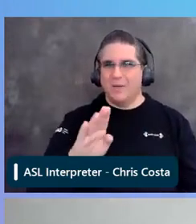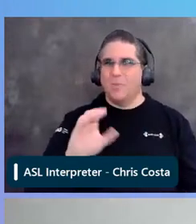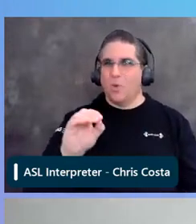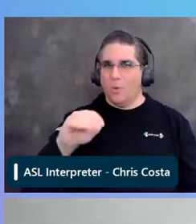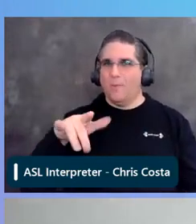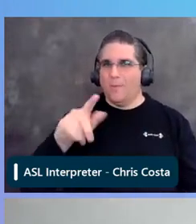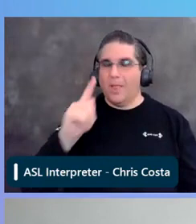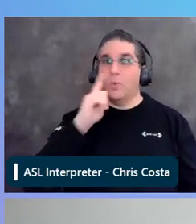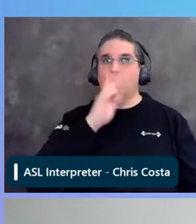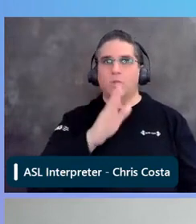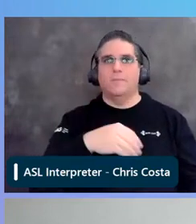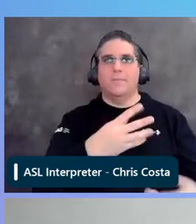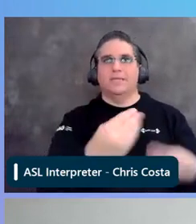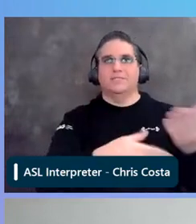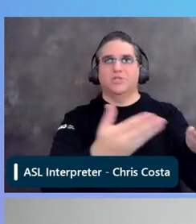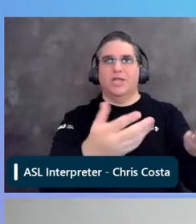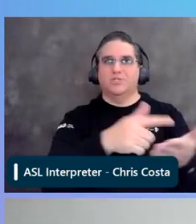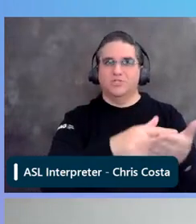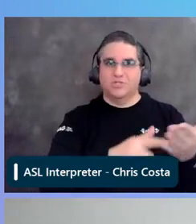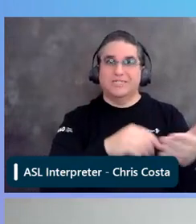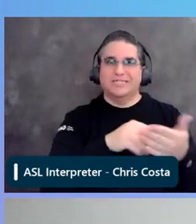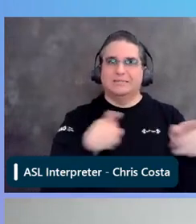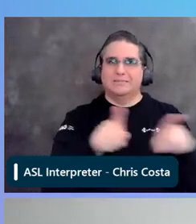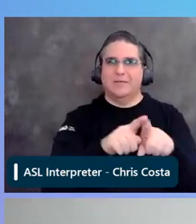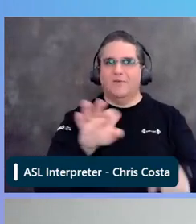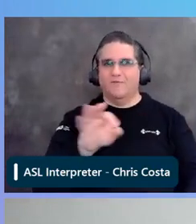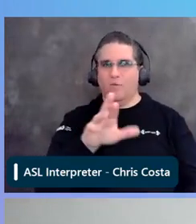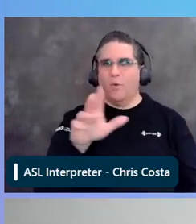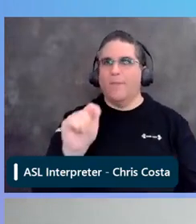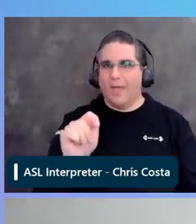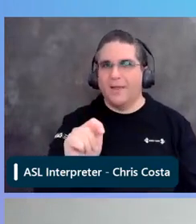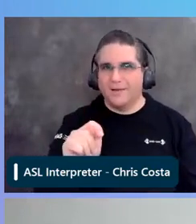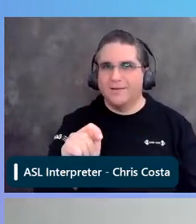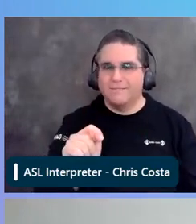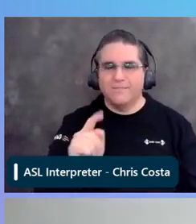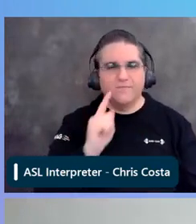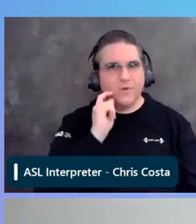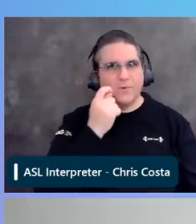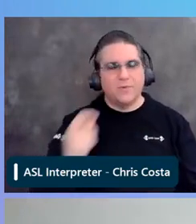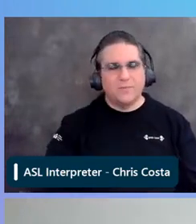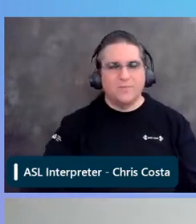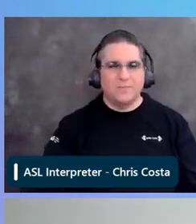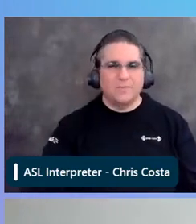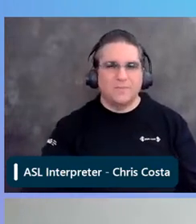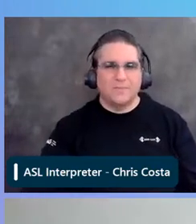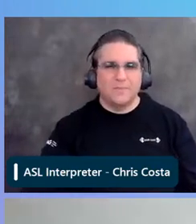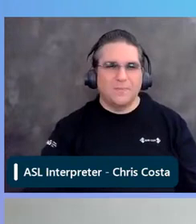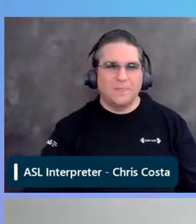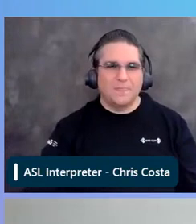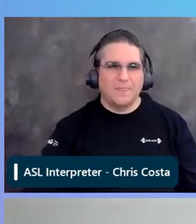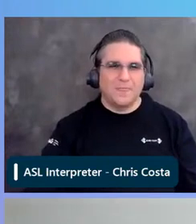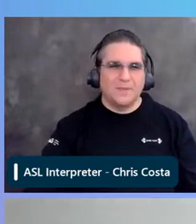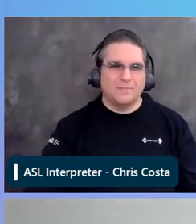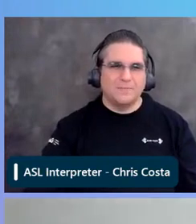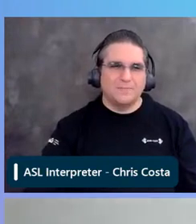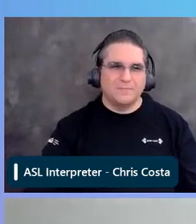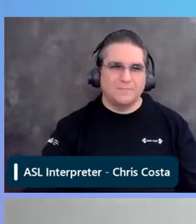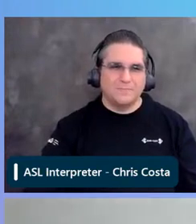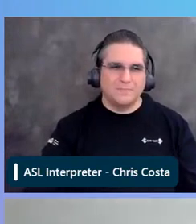options in that format as well. Very, very cool. Yeah, actually